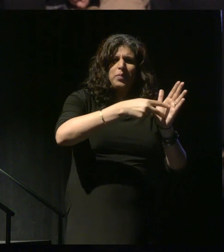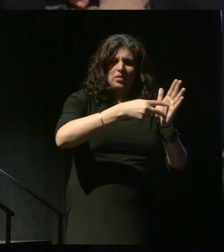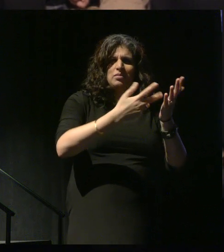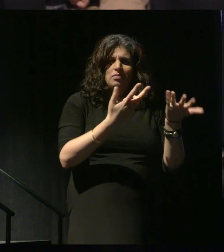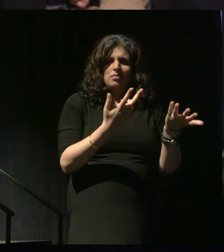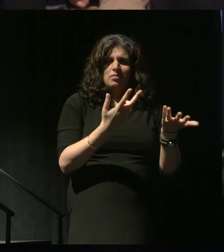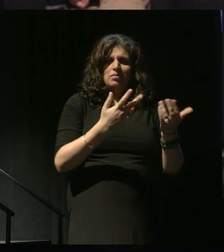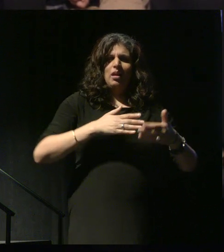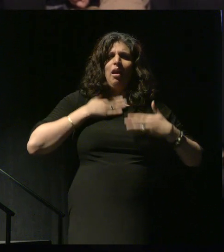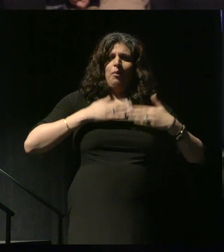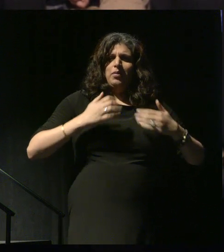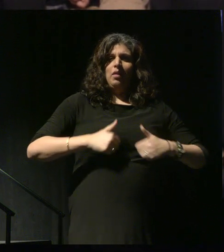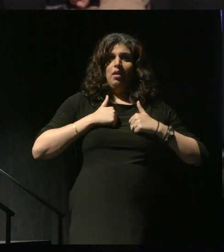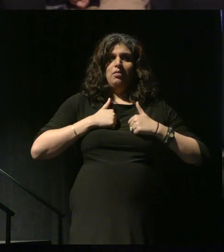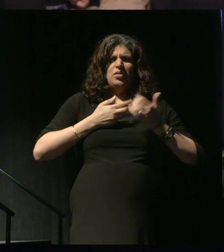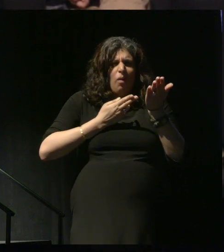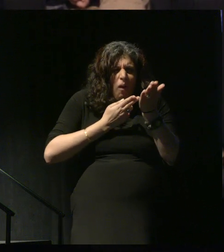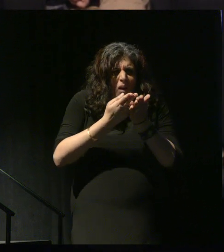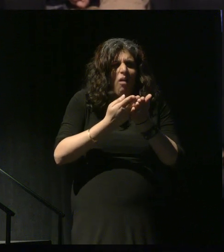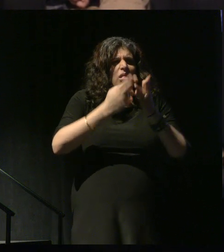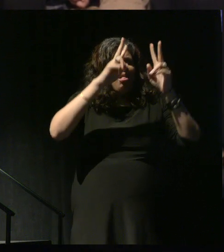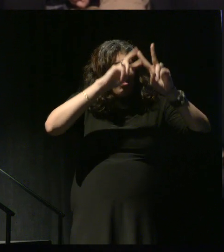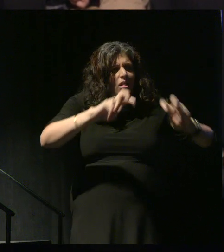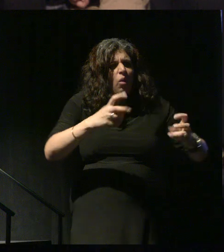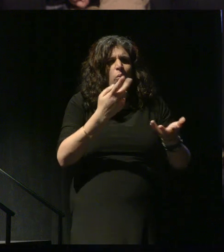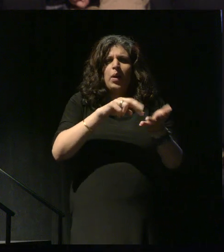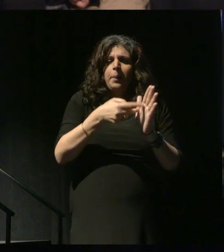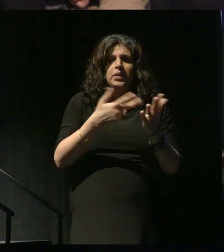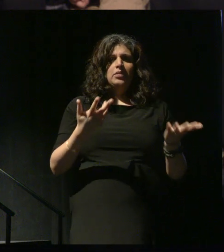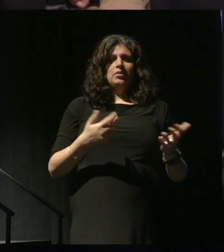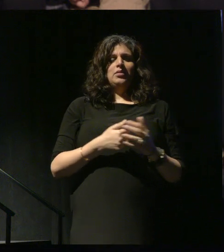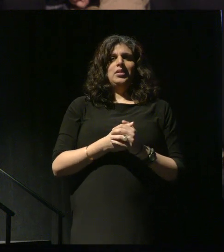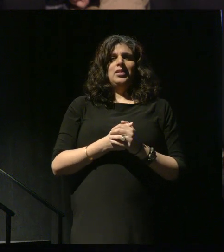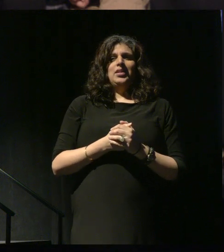and honestly yields complexity, it's not as simple